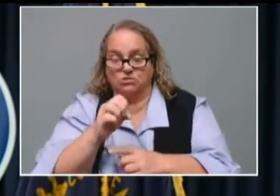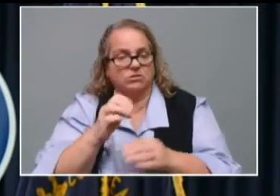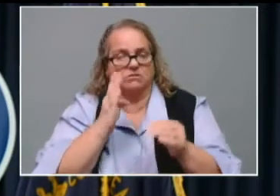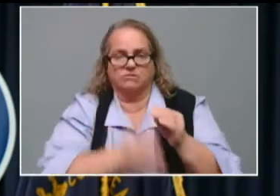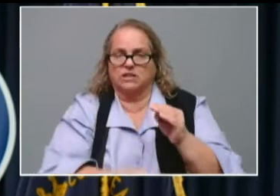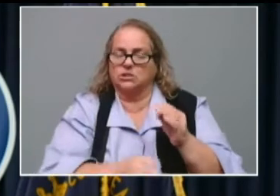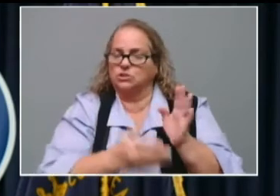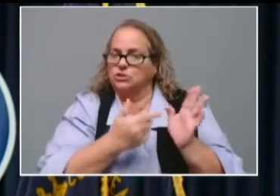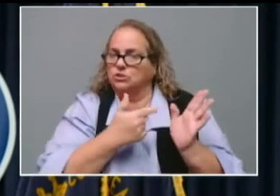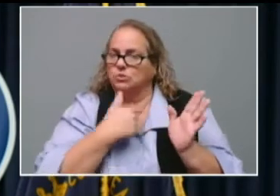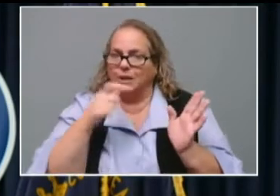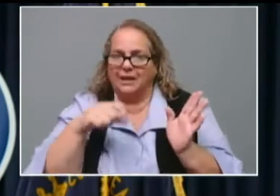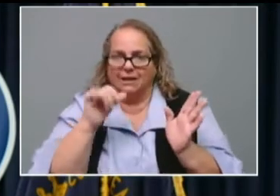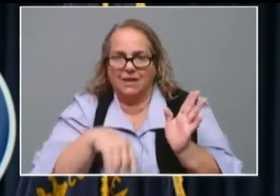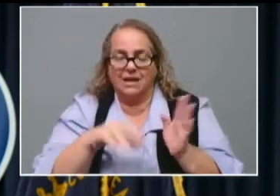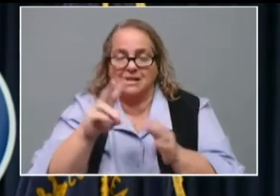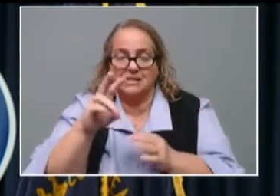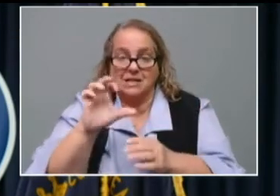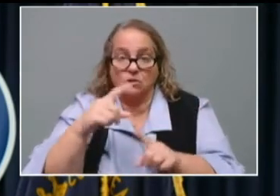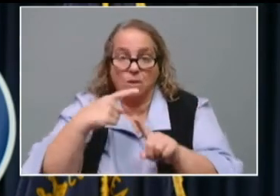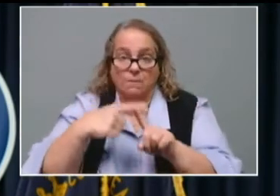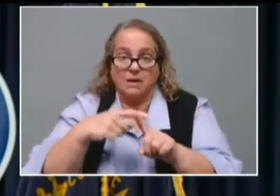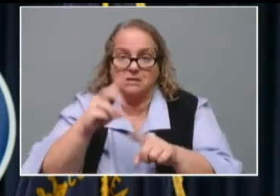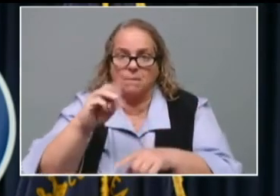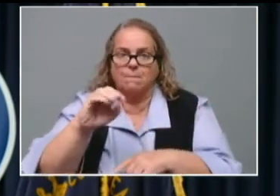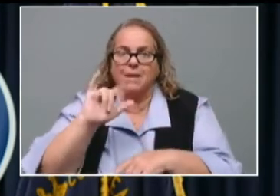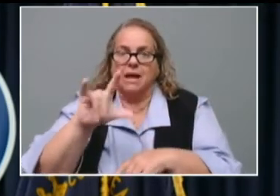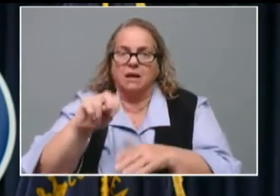million dollars in water and wastewater. And we've seen how important these